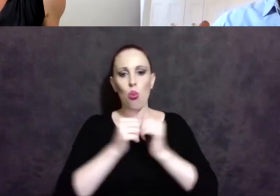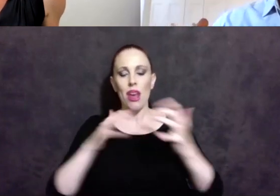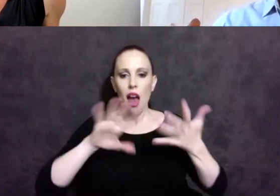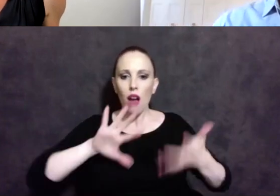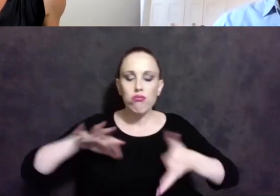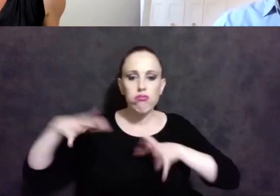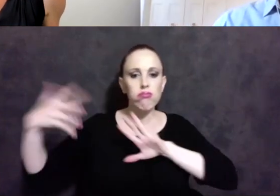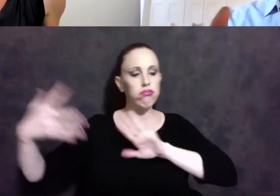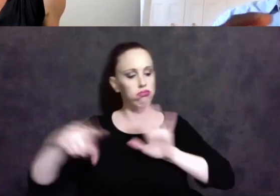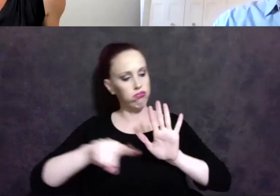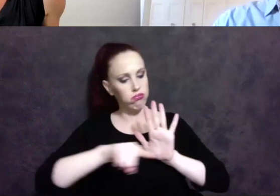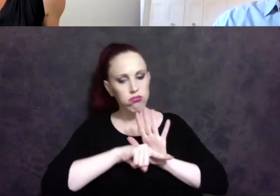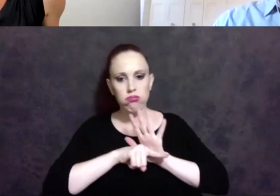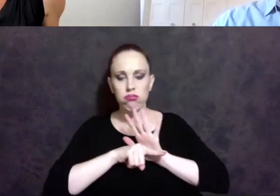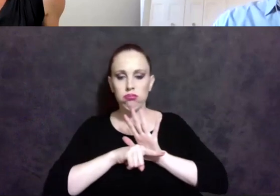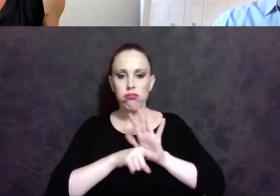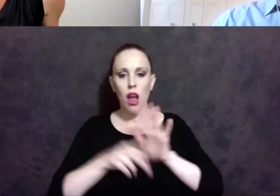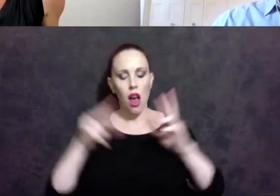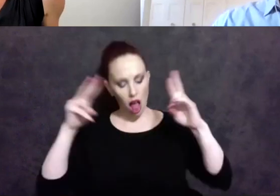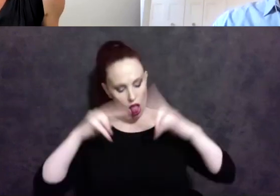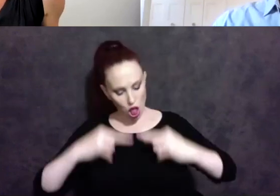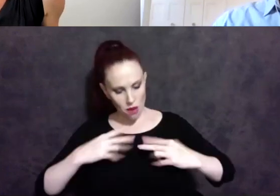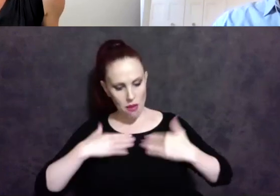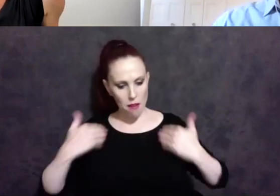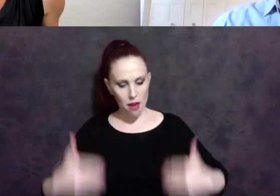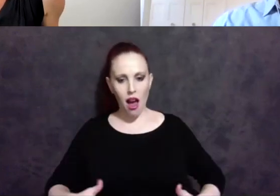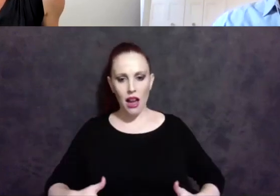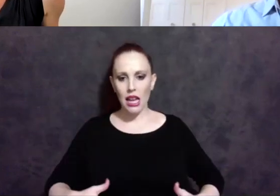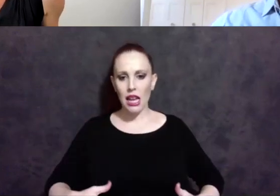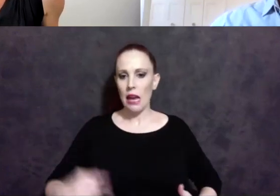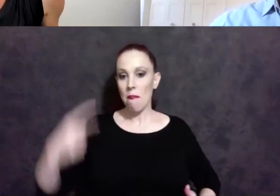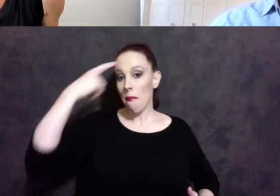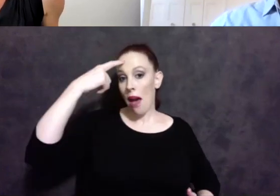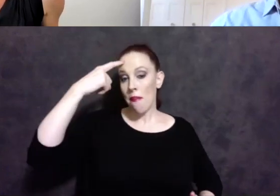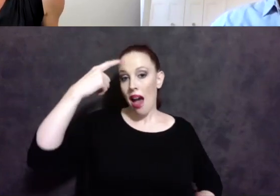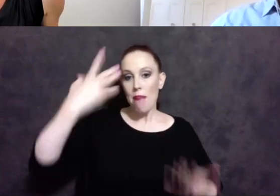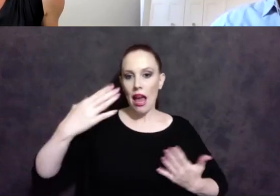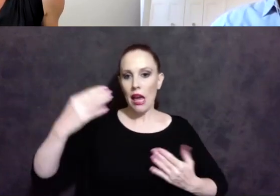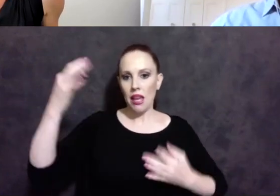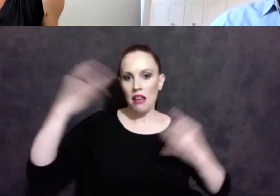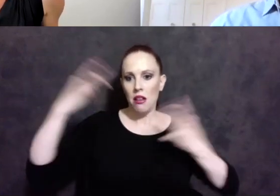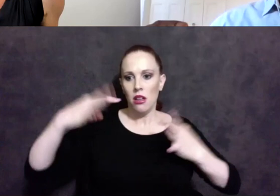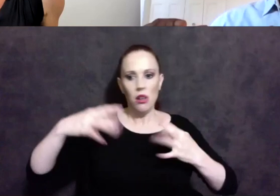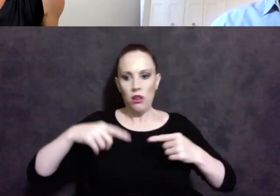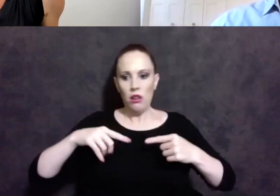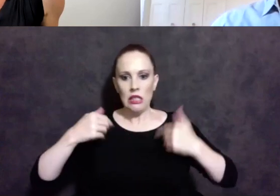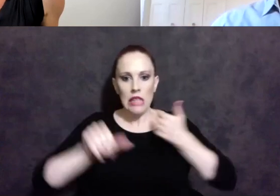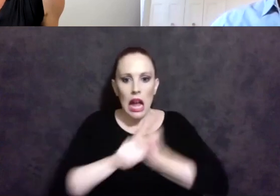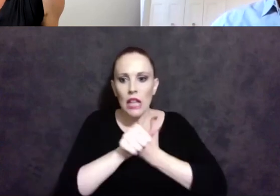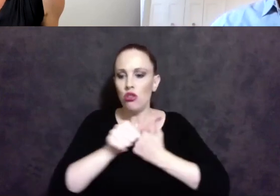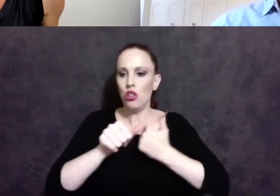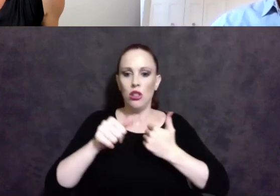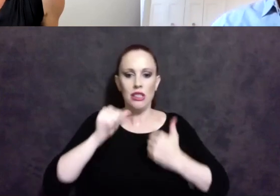body and my mind might say don't stay with this discomfort or there is emotional scarring.